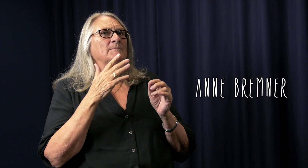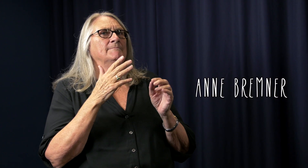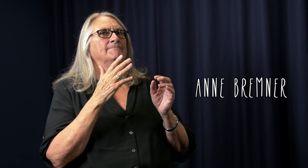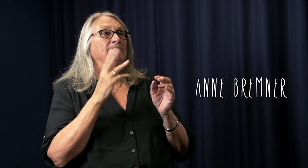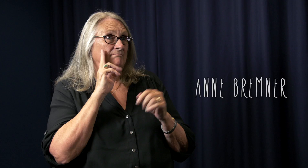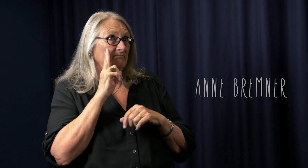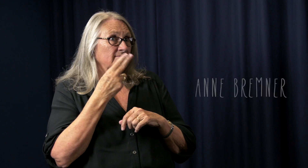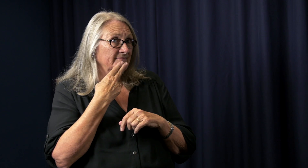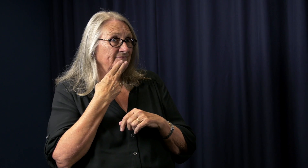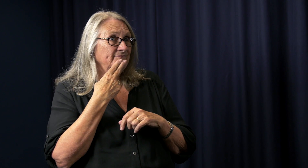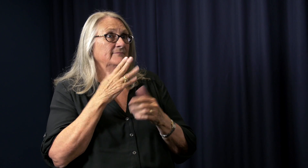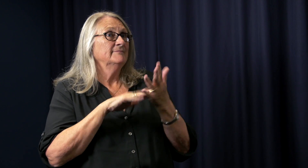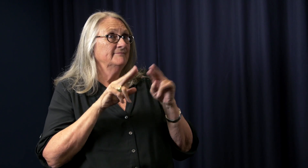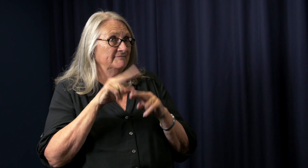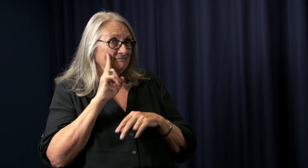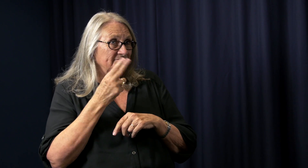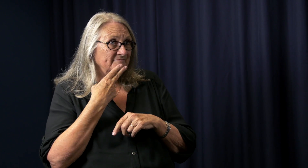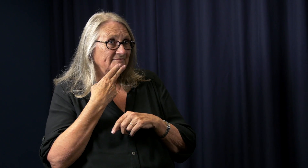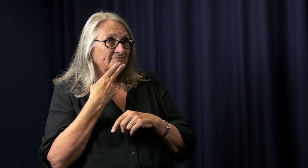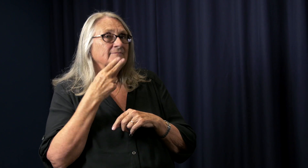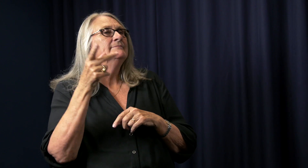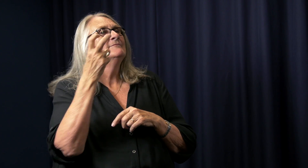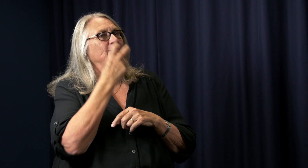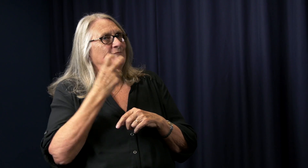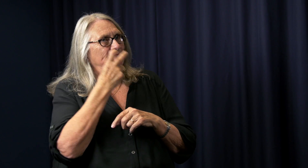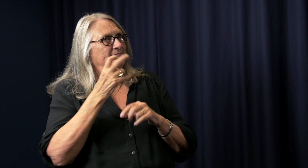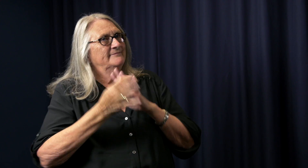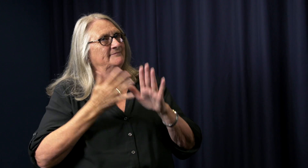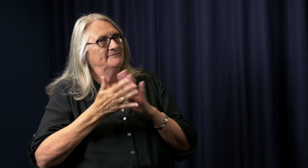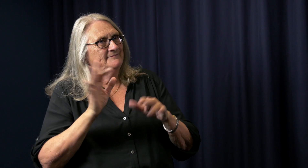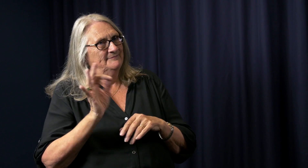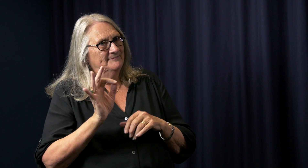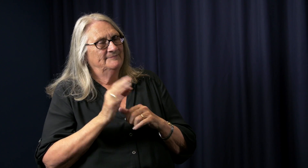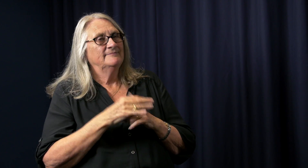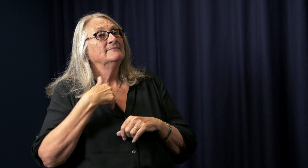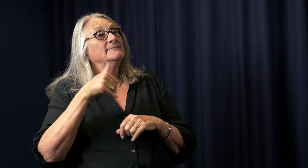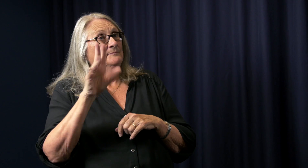I'm a deaf person. My parents were also deaf, but they did not use sign language.